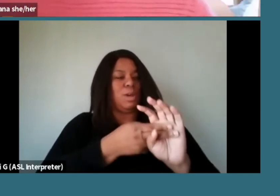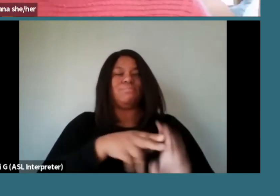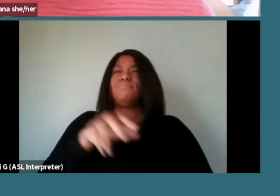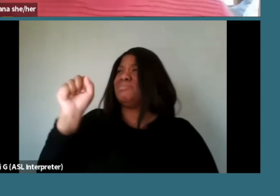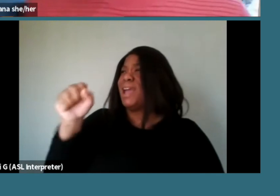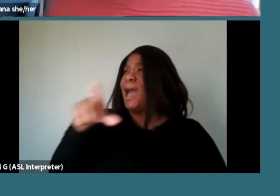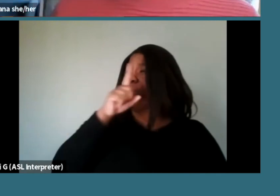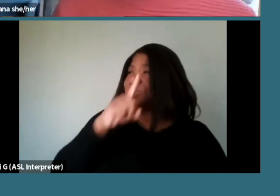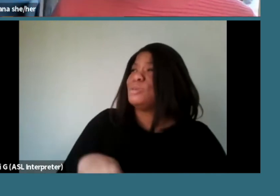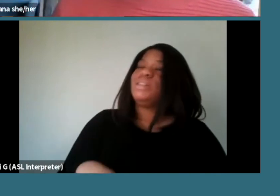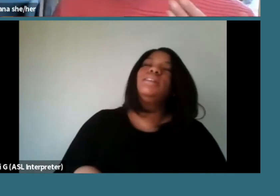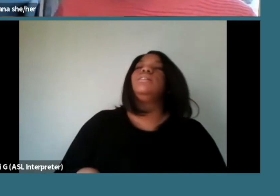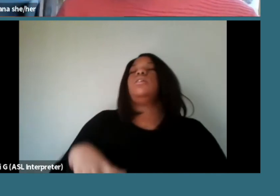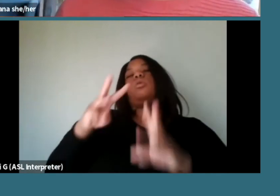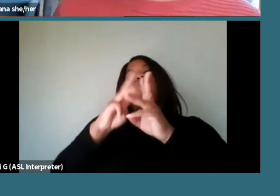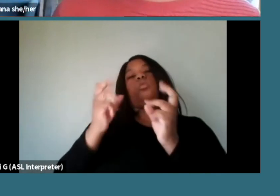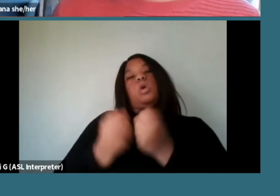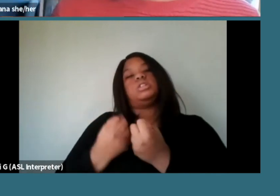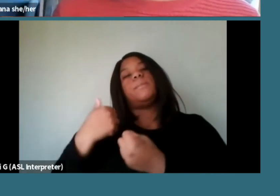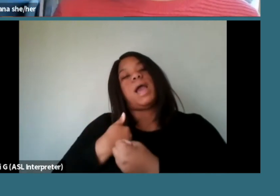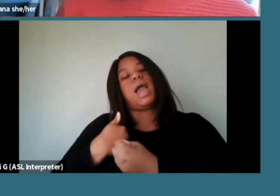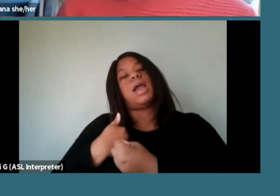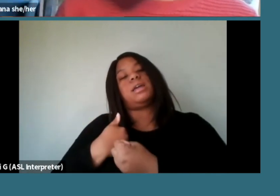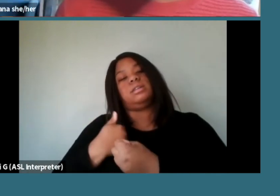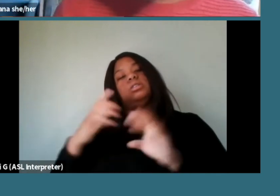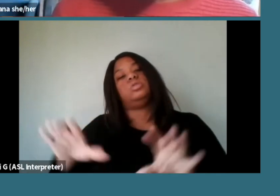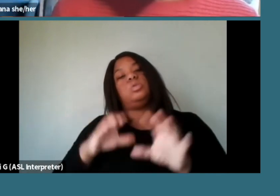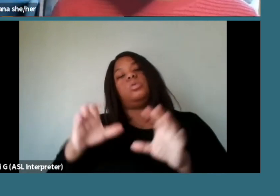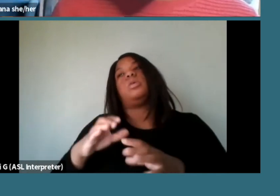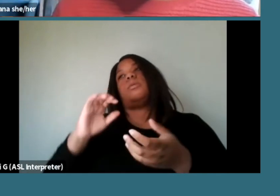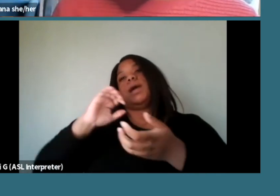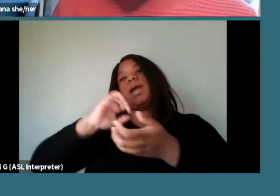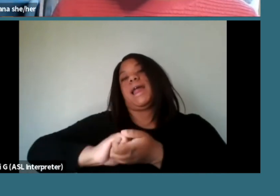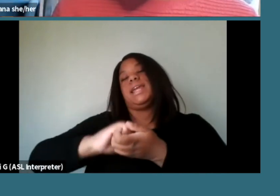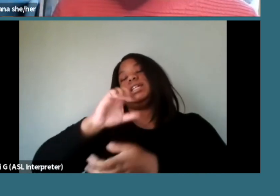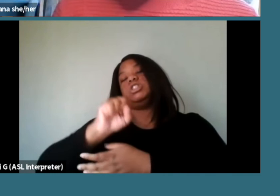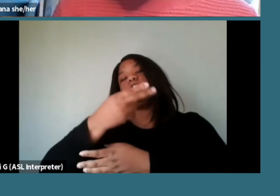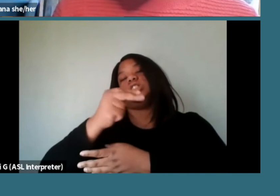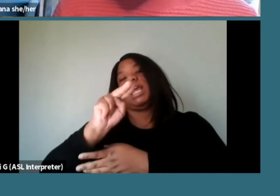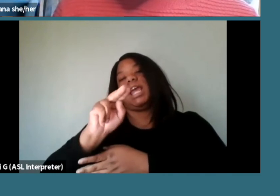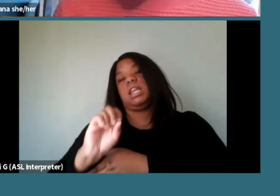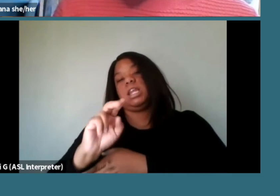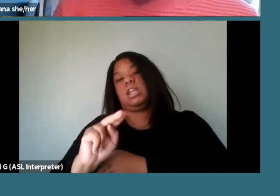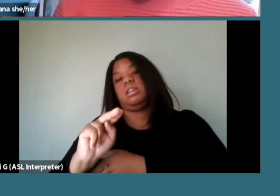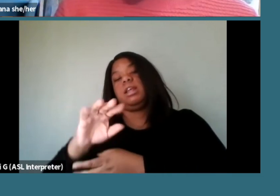So the workshop I do is with my colleague Shannon Finnigan, and we do a workshop all